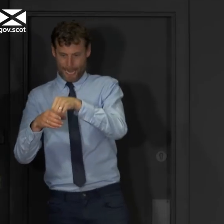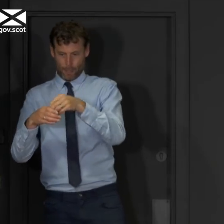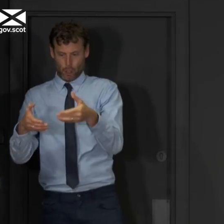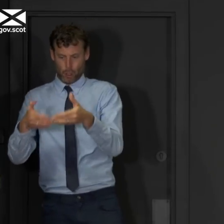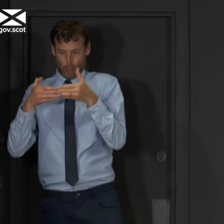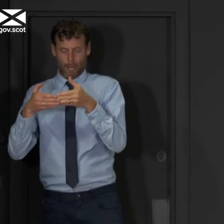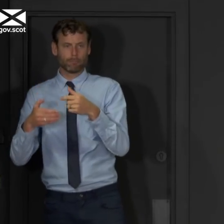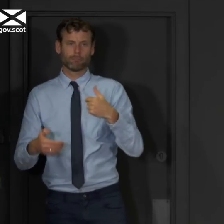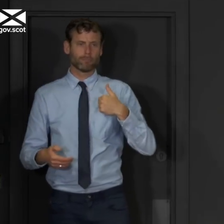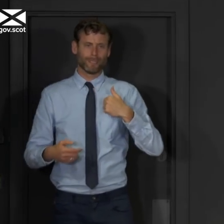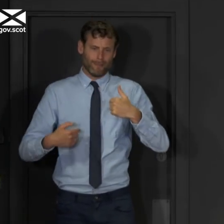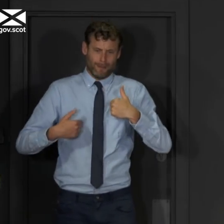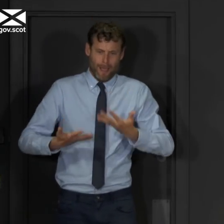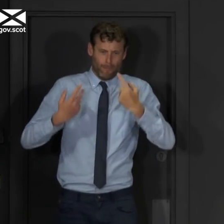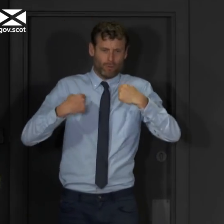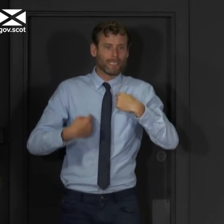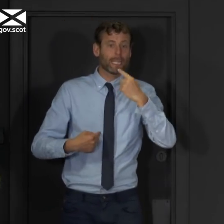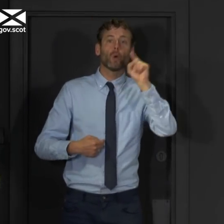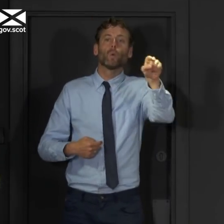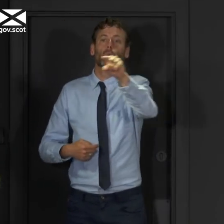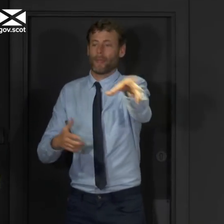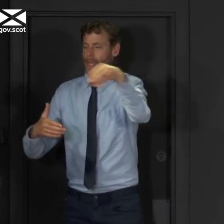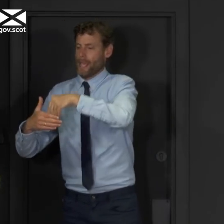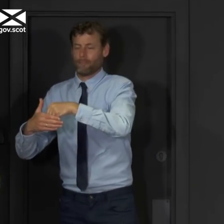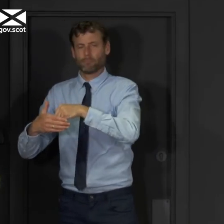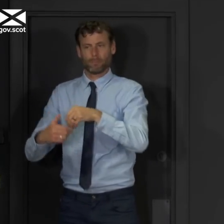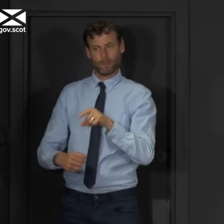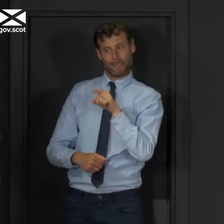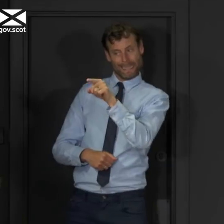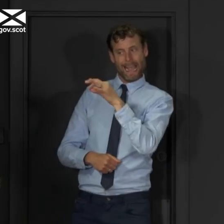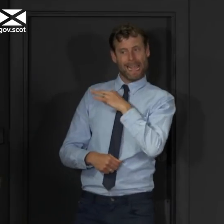people like me to decide because these are clinical decisions. At a much earlier stage,